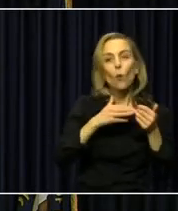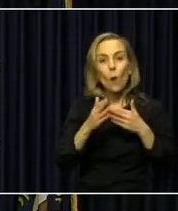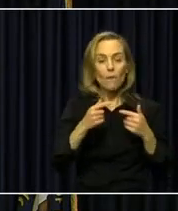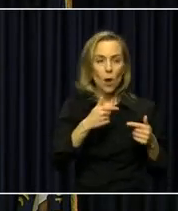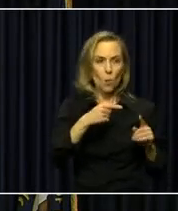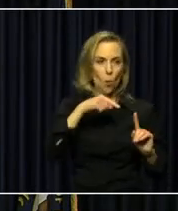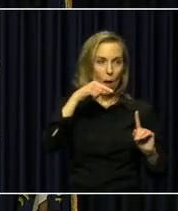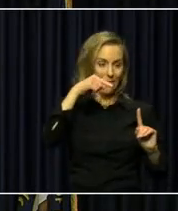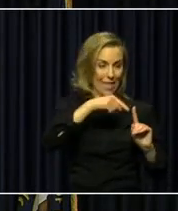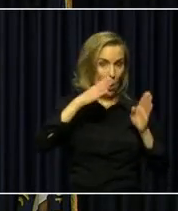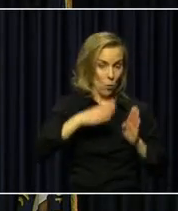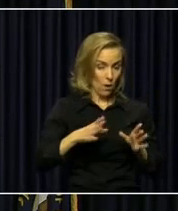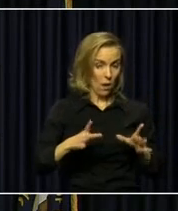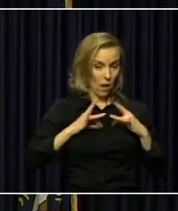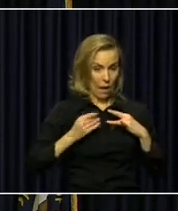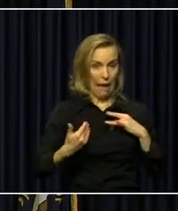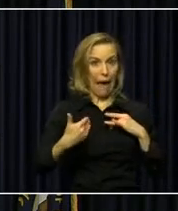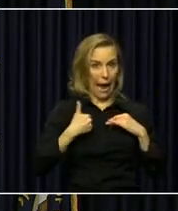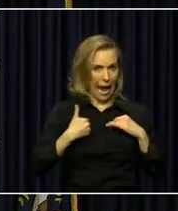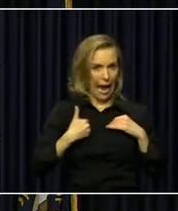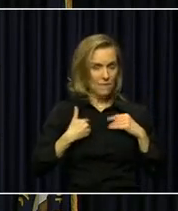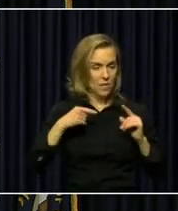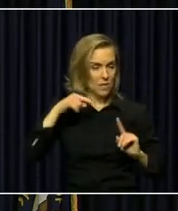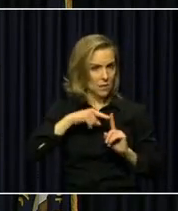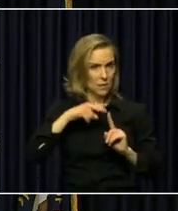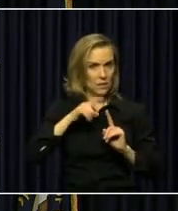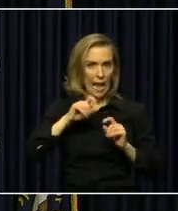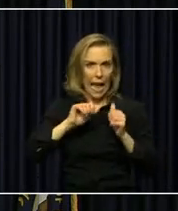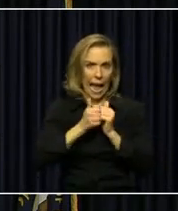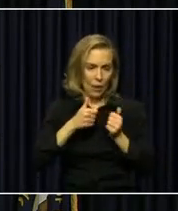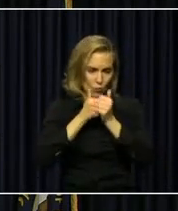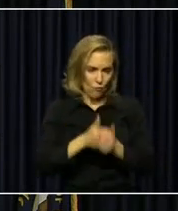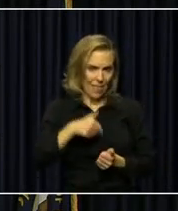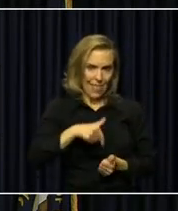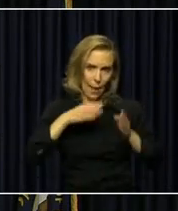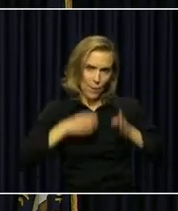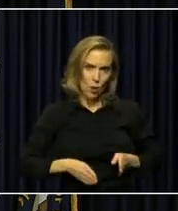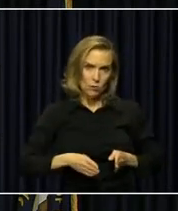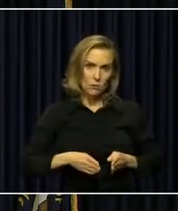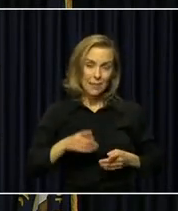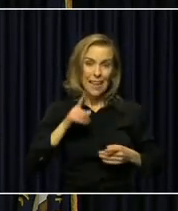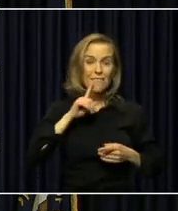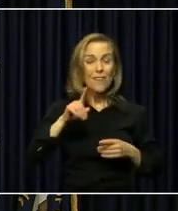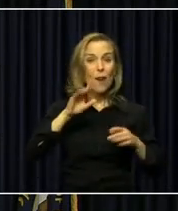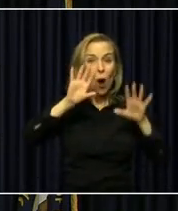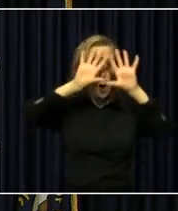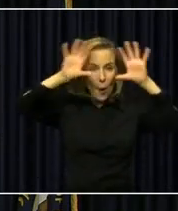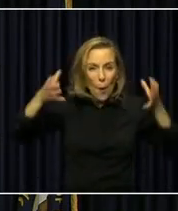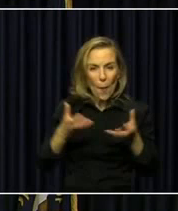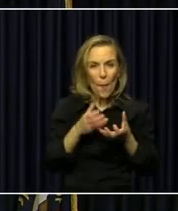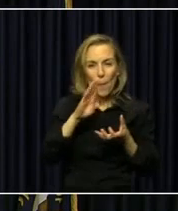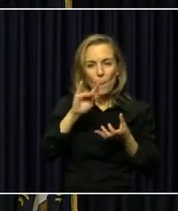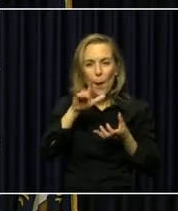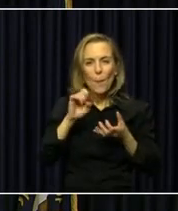THERE. LET'S LIGHT OUR HOUSES UP GREEN, AND LET'S RECOMMIT TO DOING WHAT IT TAKES. REMEMBER, ALTHOUGH WE CAN'T TELL